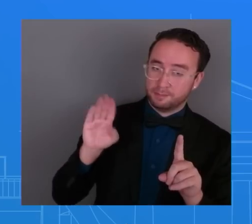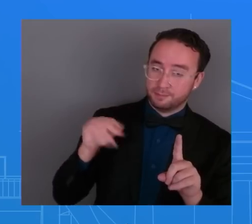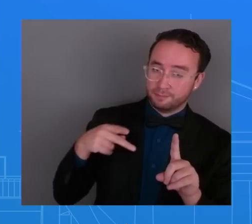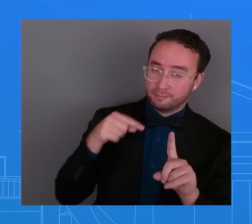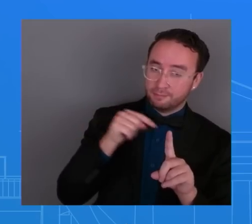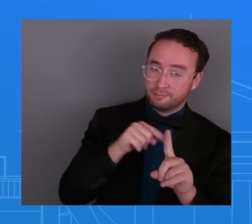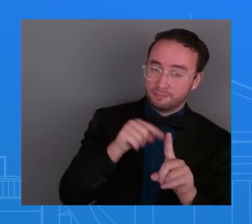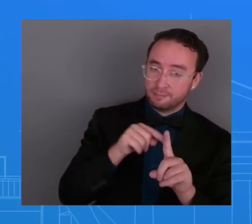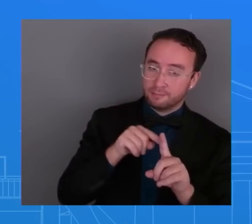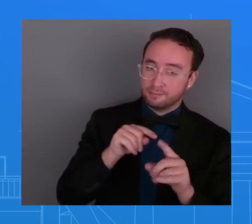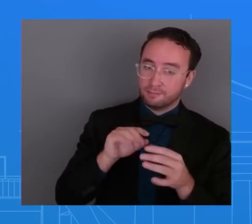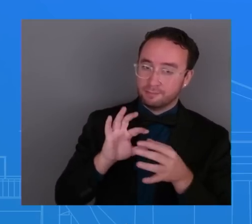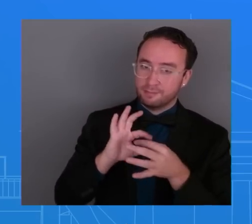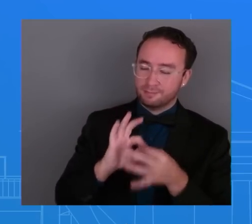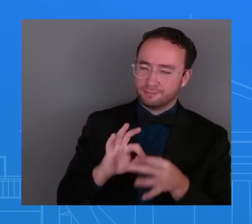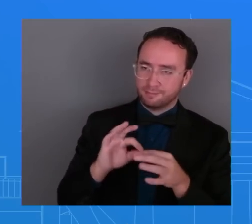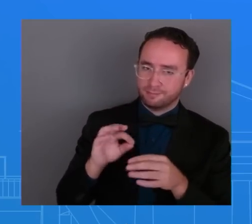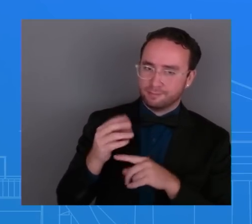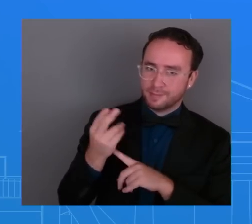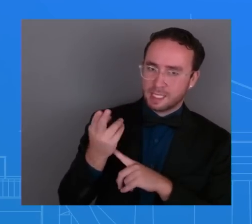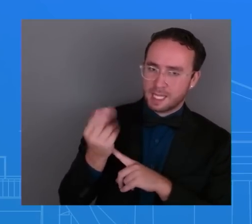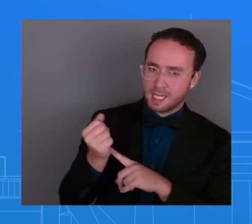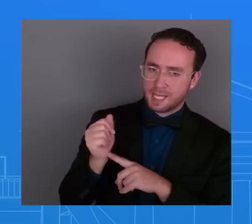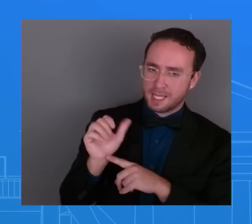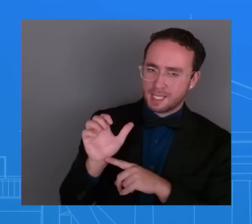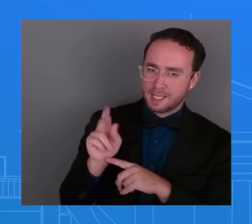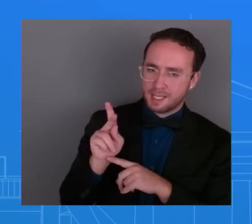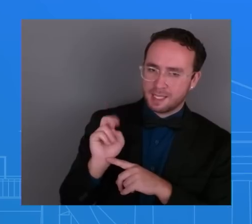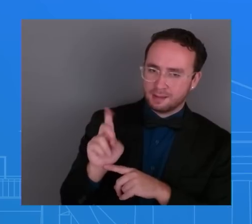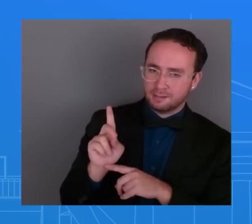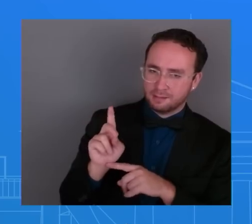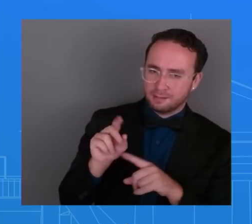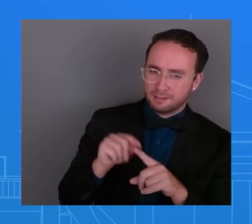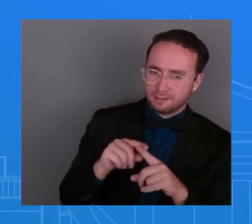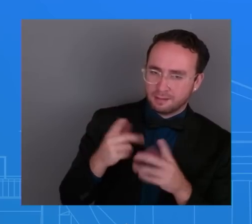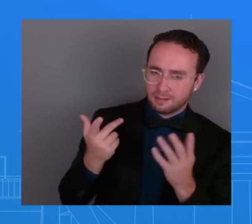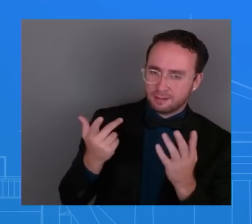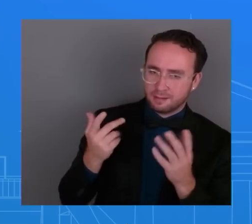that Iran was the source of that -- of that hack? Ms. Jean-Pierre: So, look, I would have to refer you to the Department of --